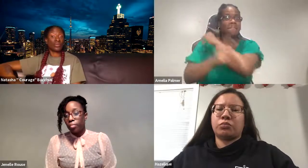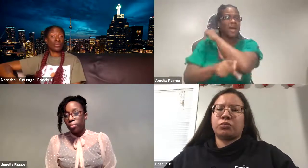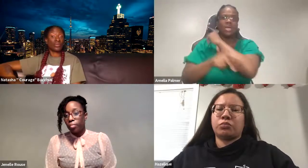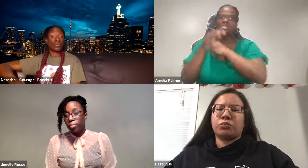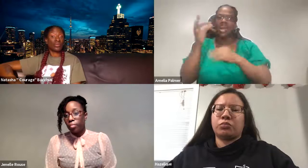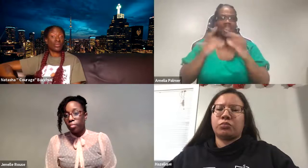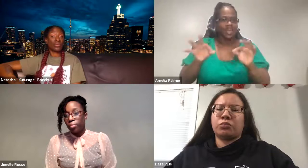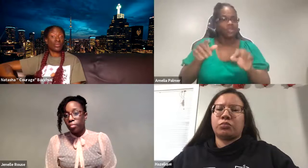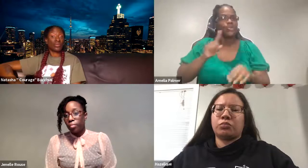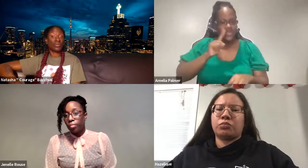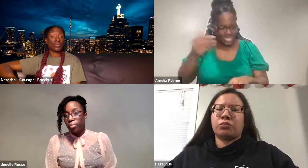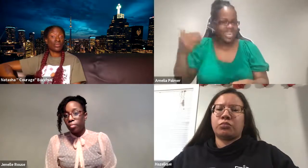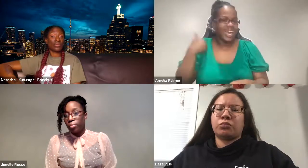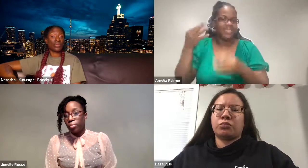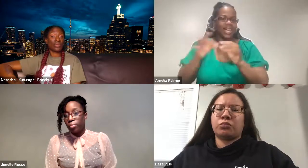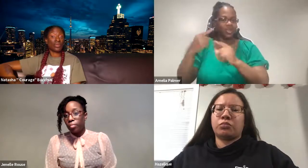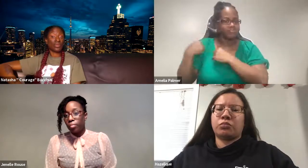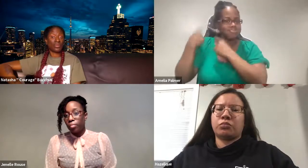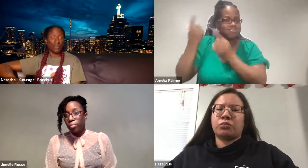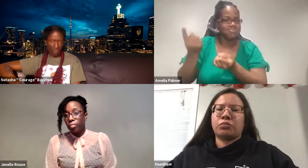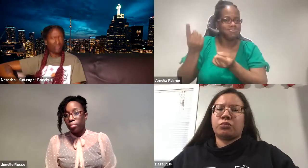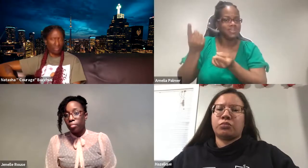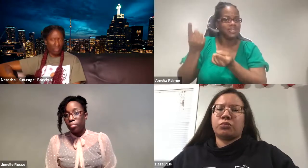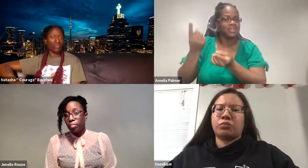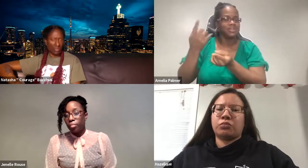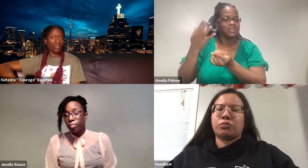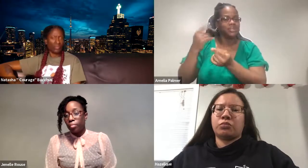learning was parallel with me understanding what patois was